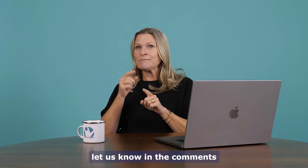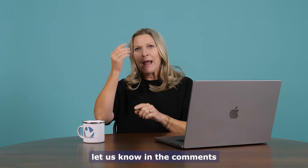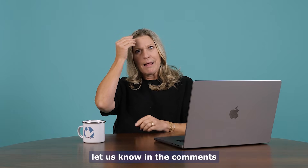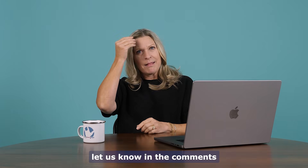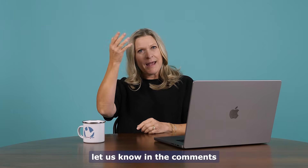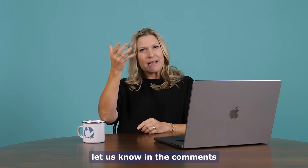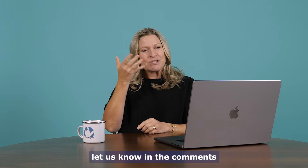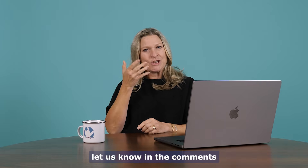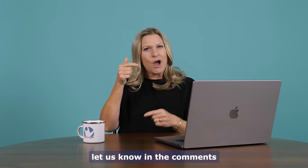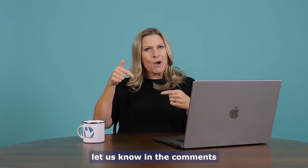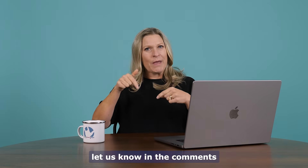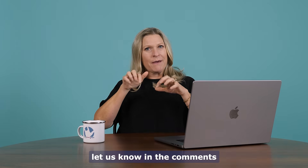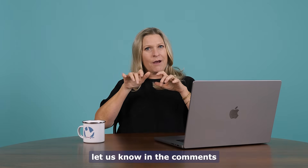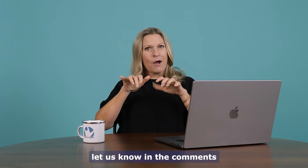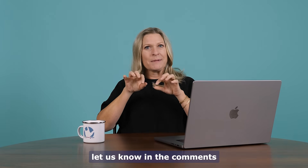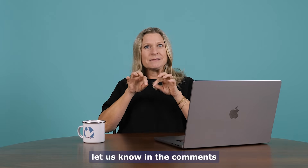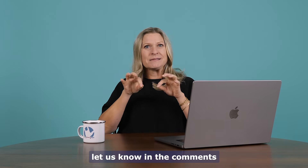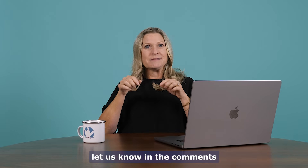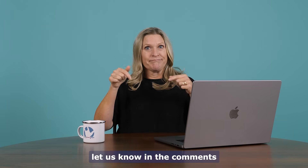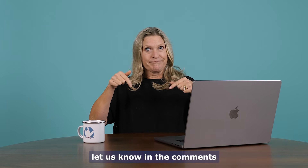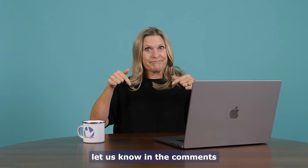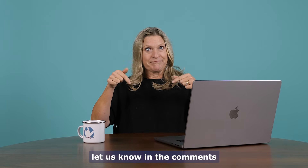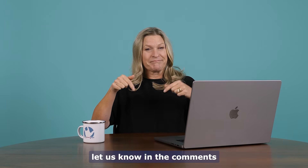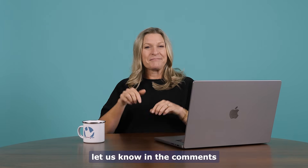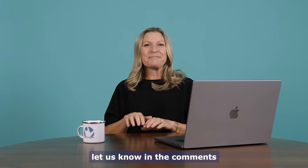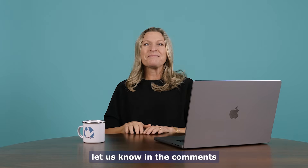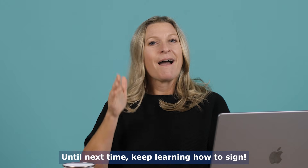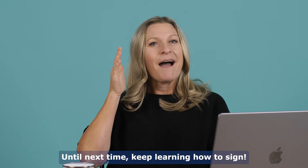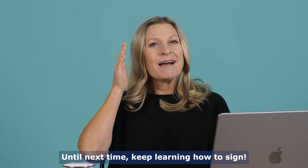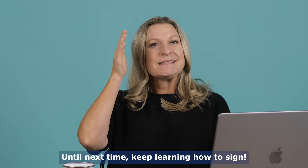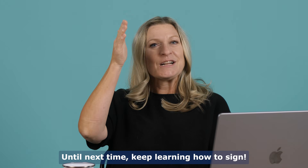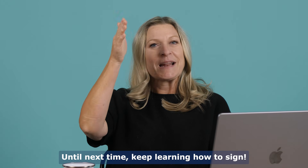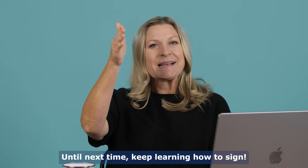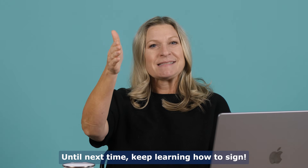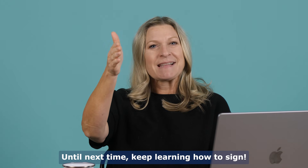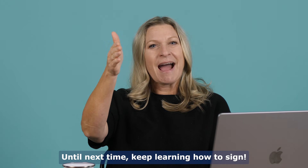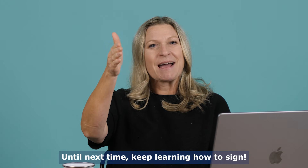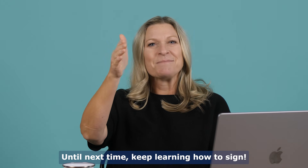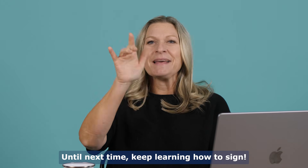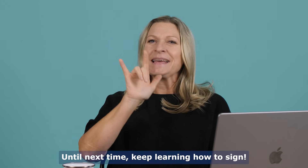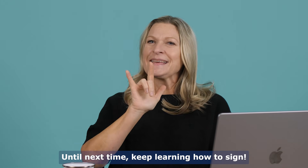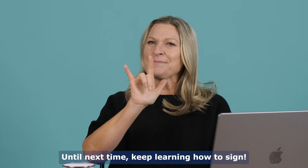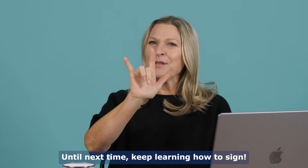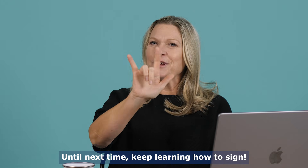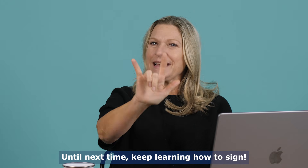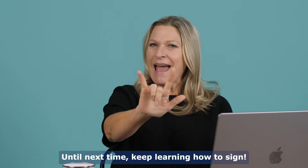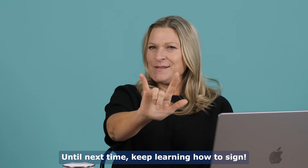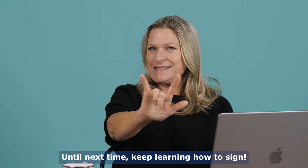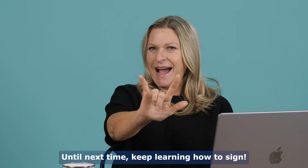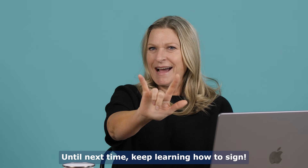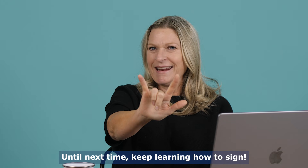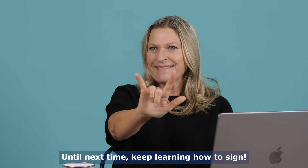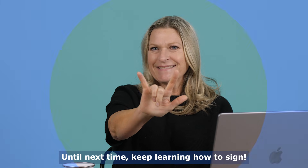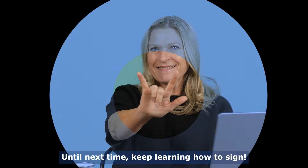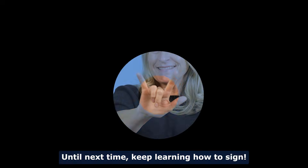let us know in the comments Until next time, keep learning how to sign!